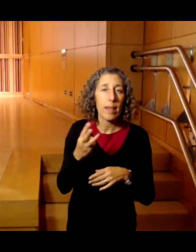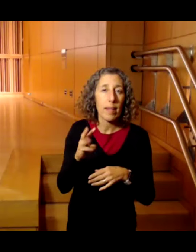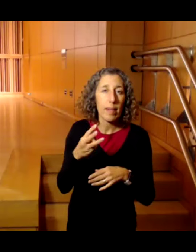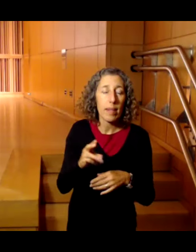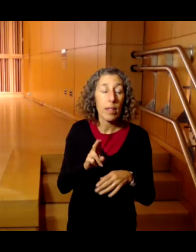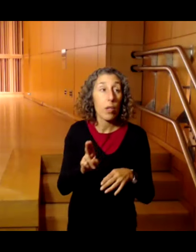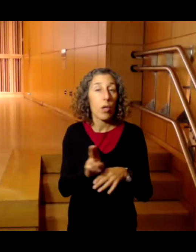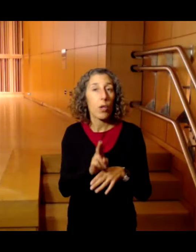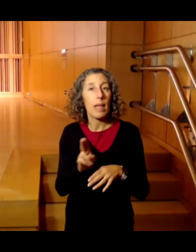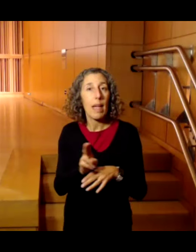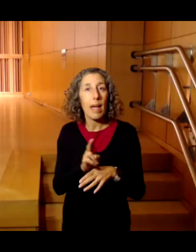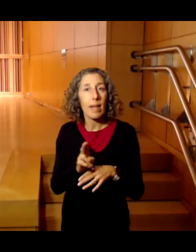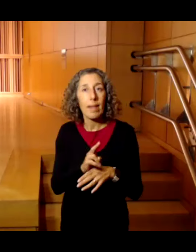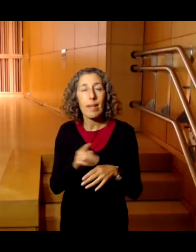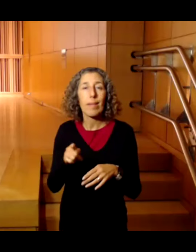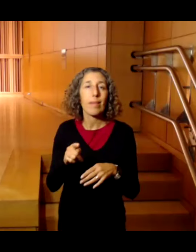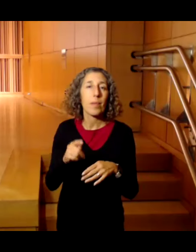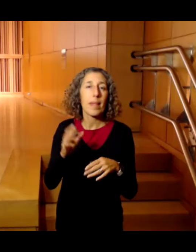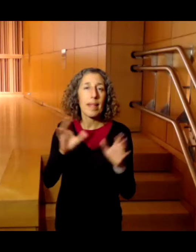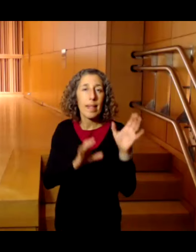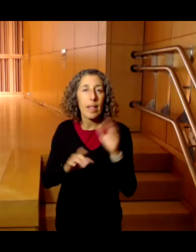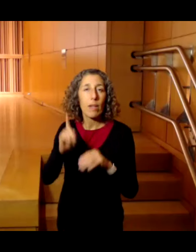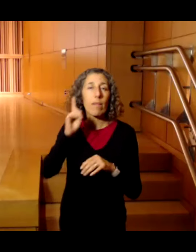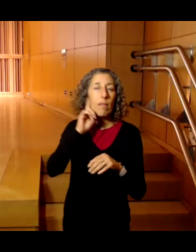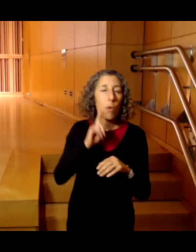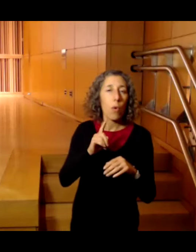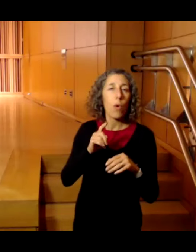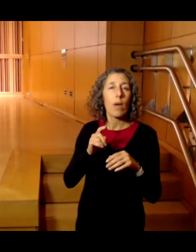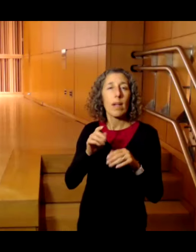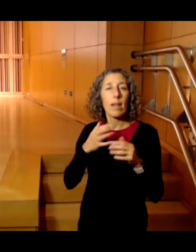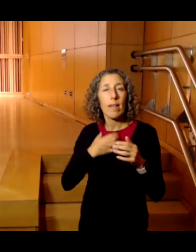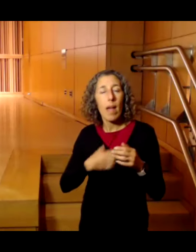which utilizes posthumanist critique as a means of exploring the extensive but still mostly unknown dialogues.